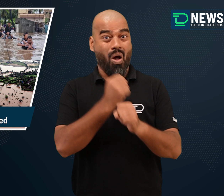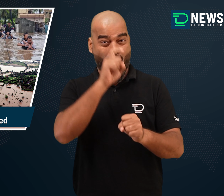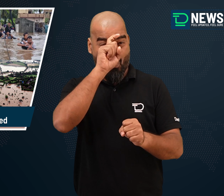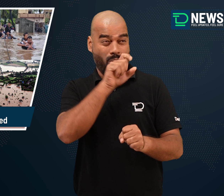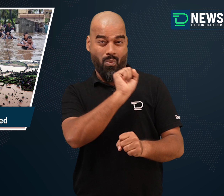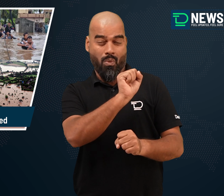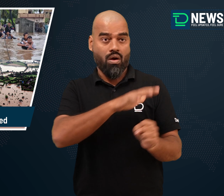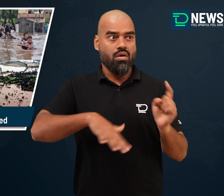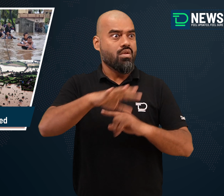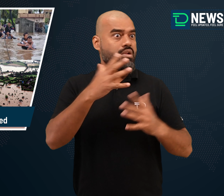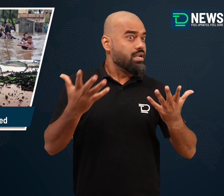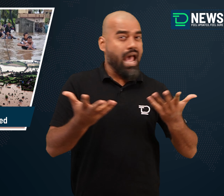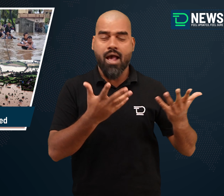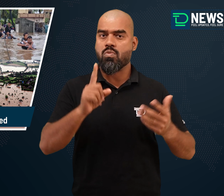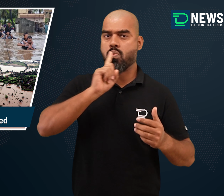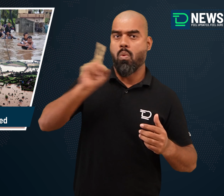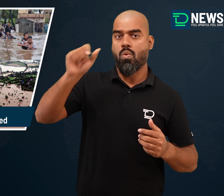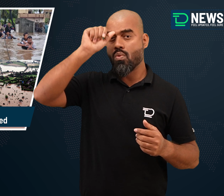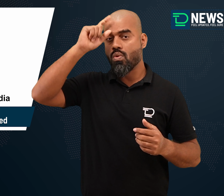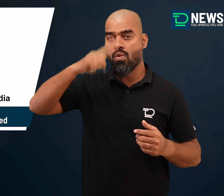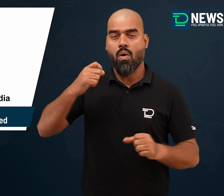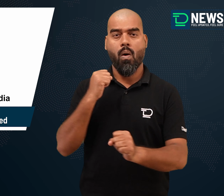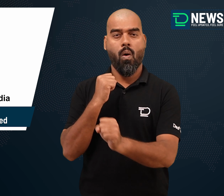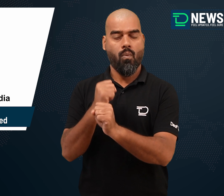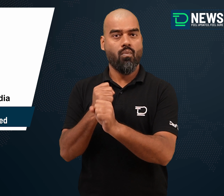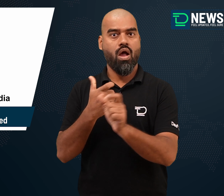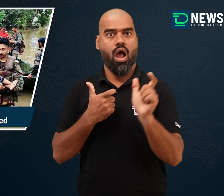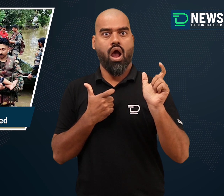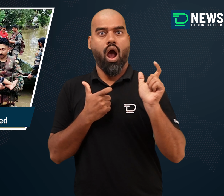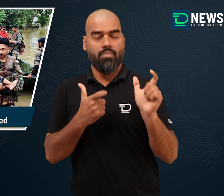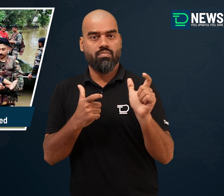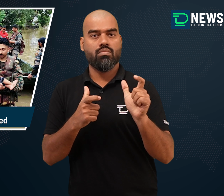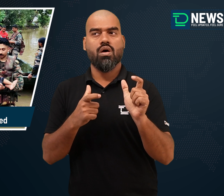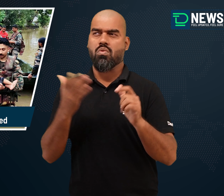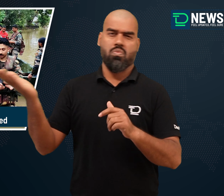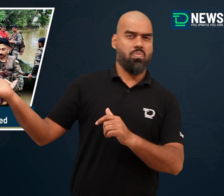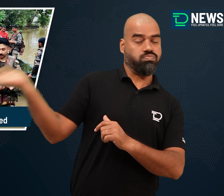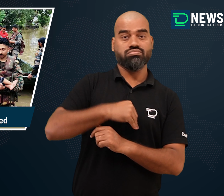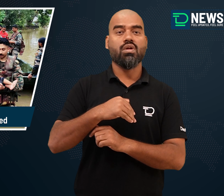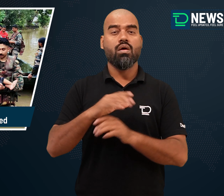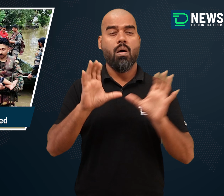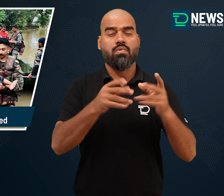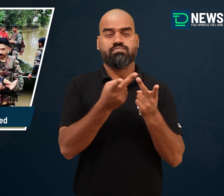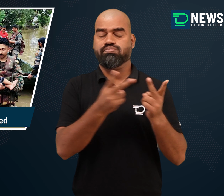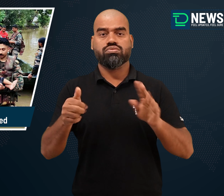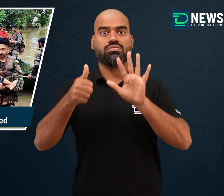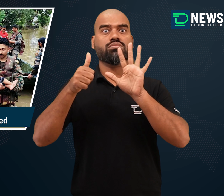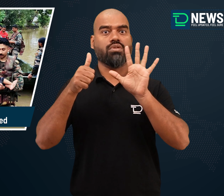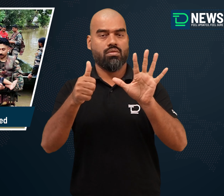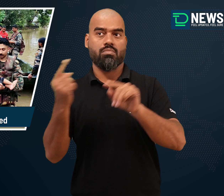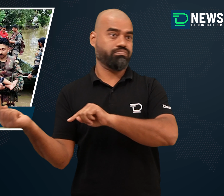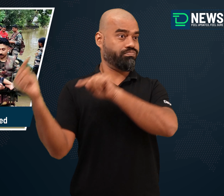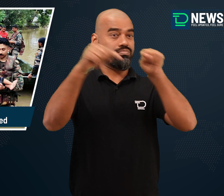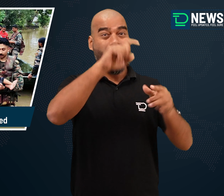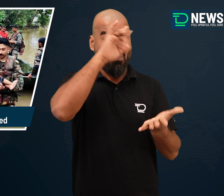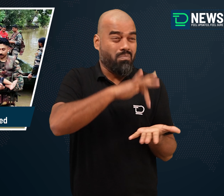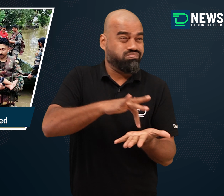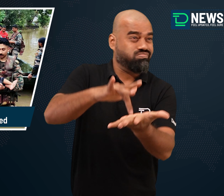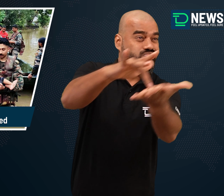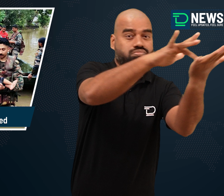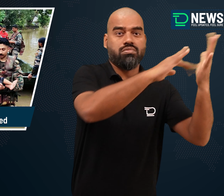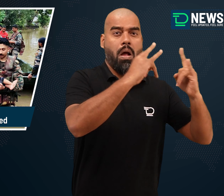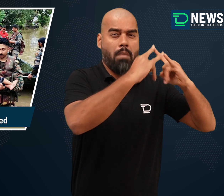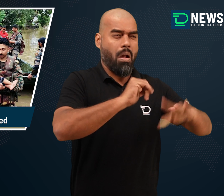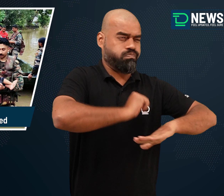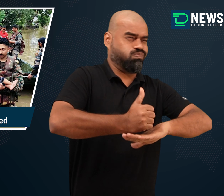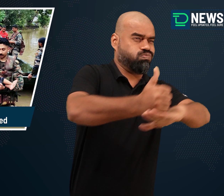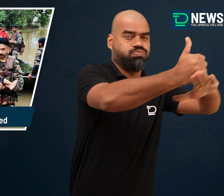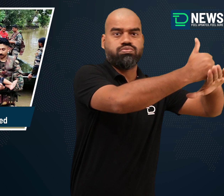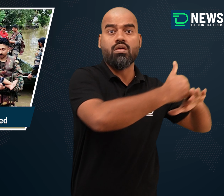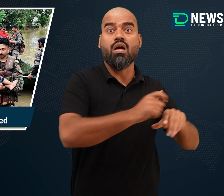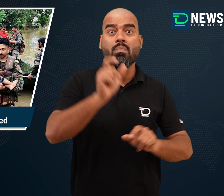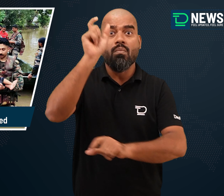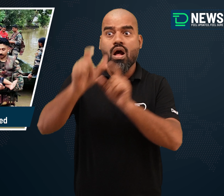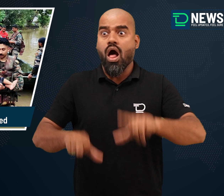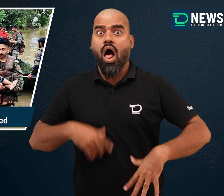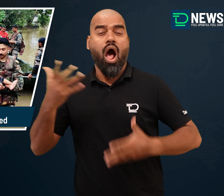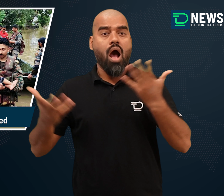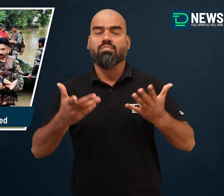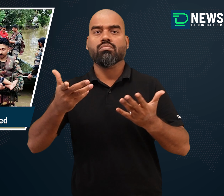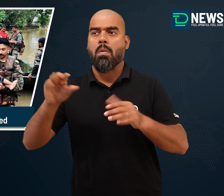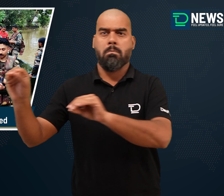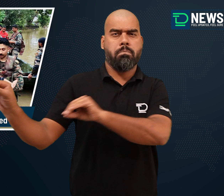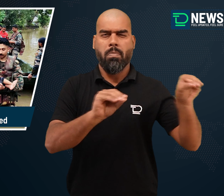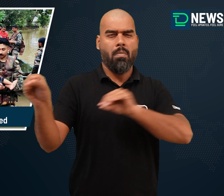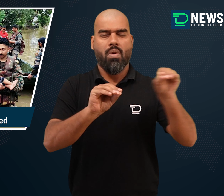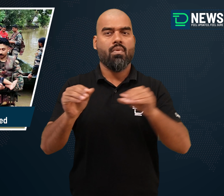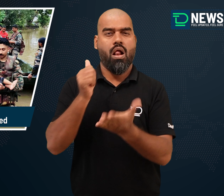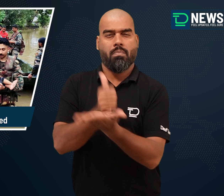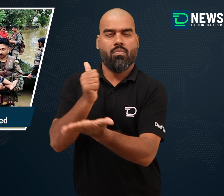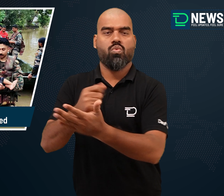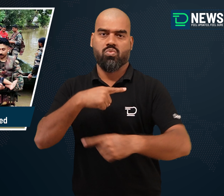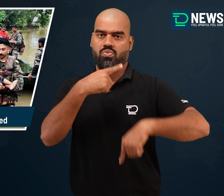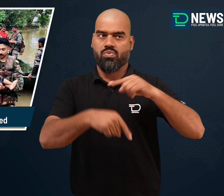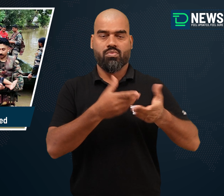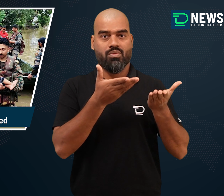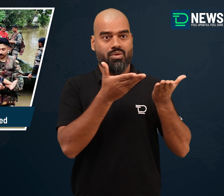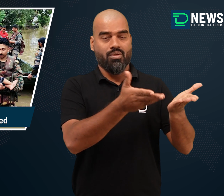In response, the Gujarat government has deployed six Indian Army columns in several districts of Gujarat for relief efforts.